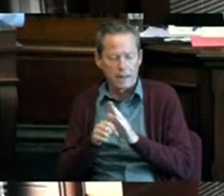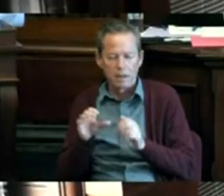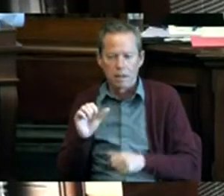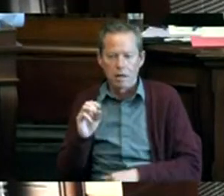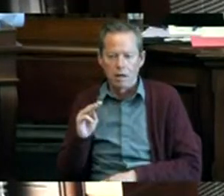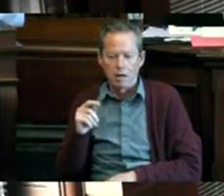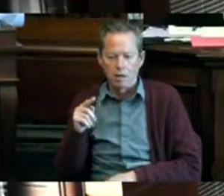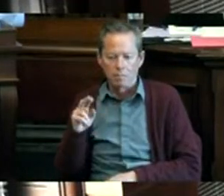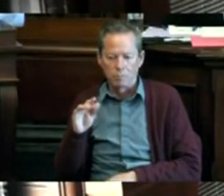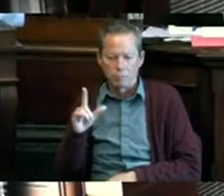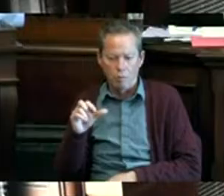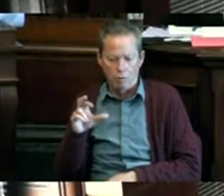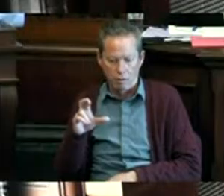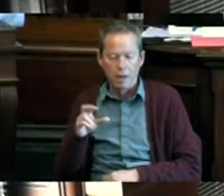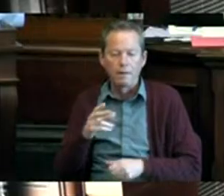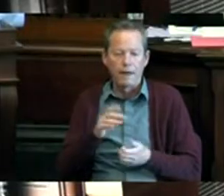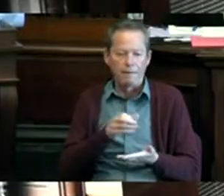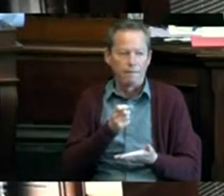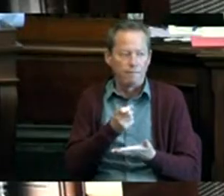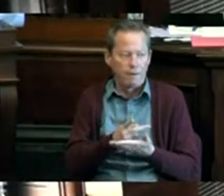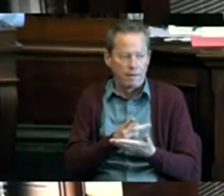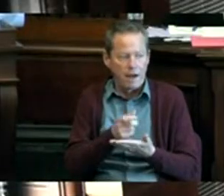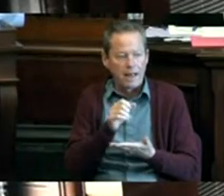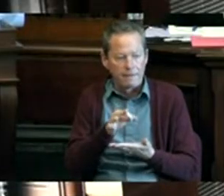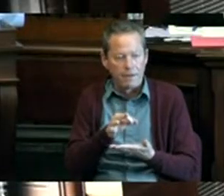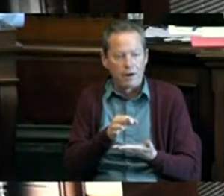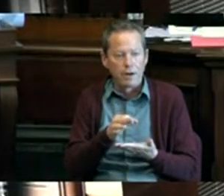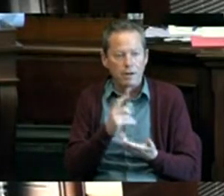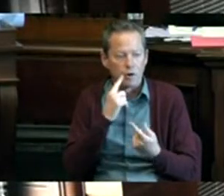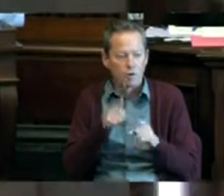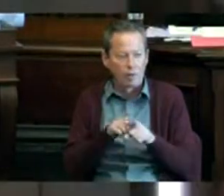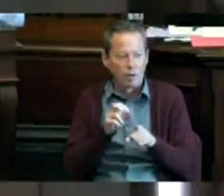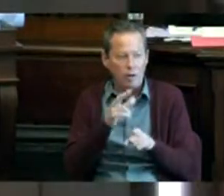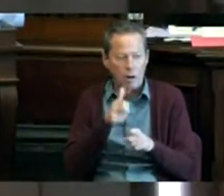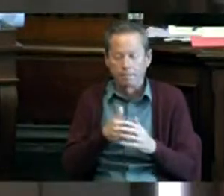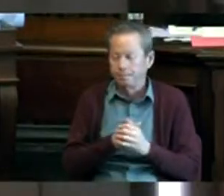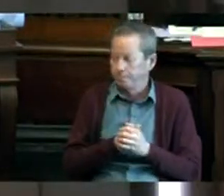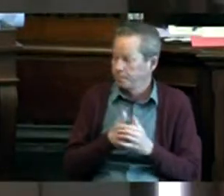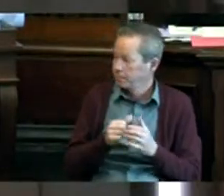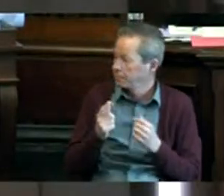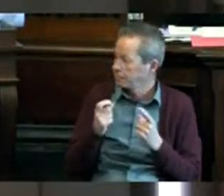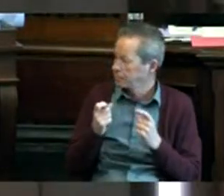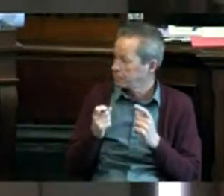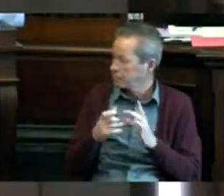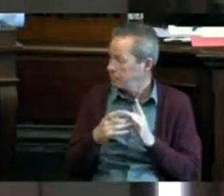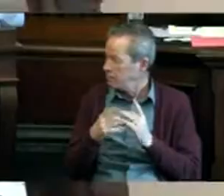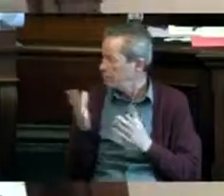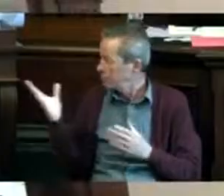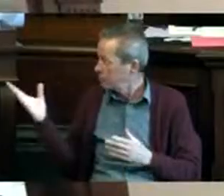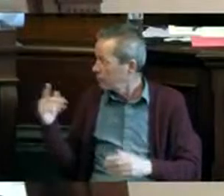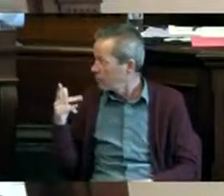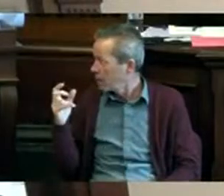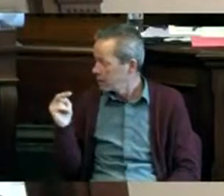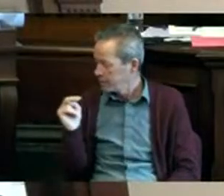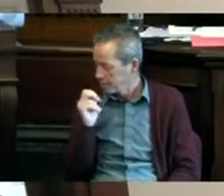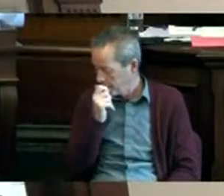correct. We provide this calculation to the State Comptroller's office, and they verify whether they're in